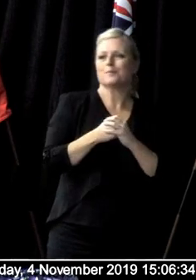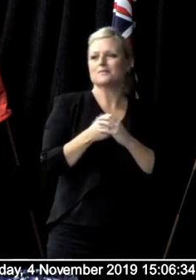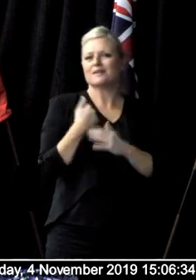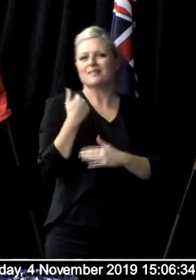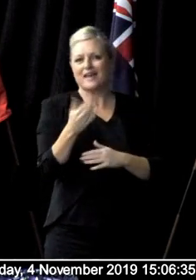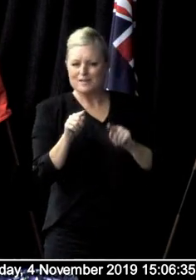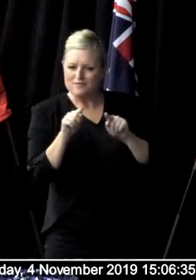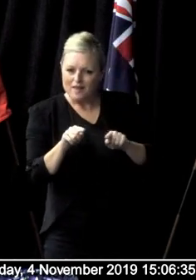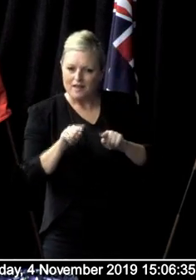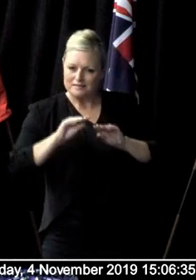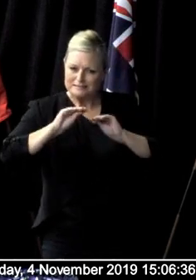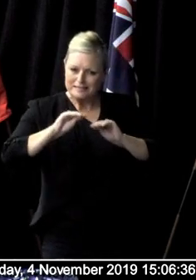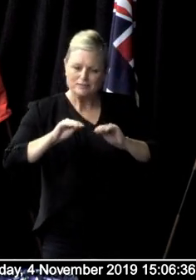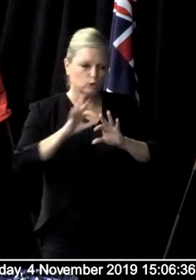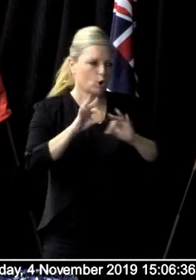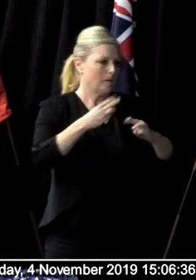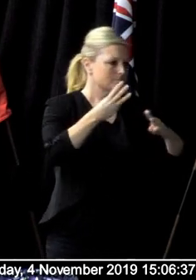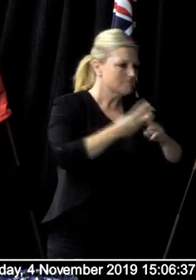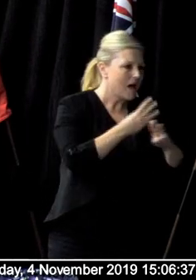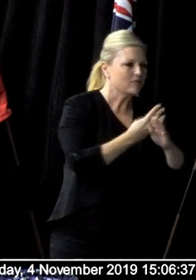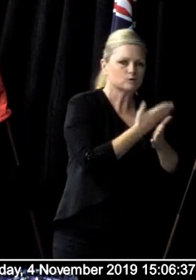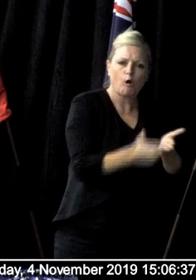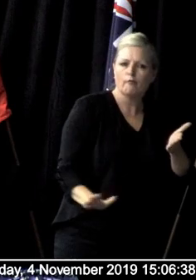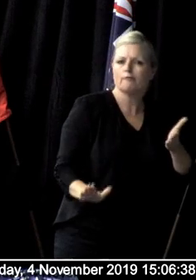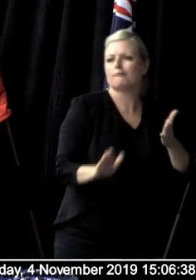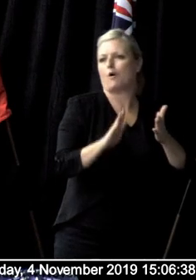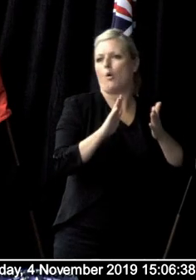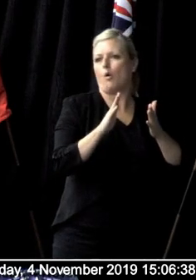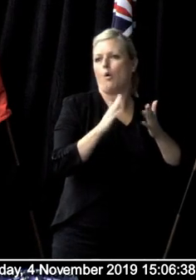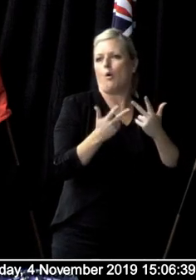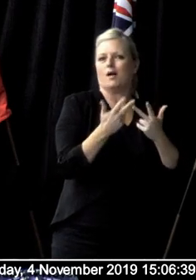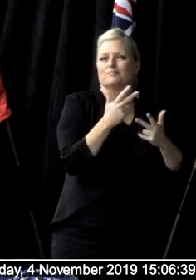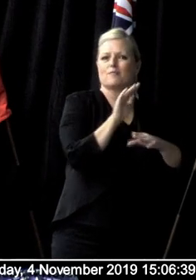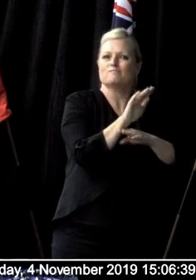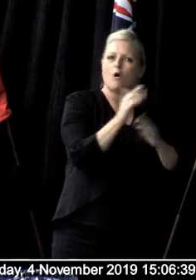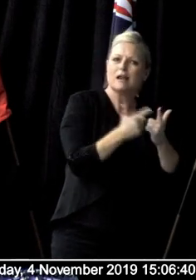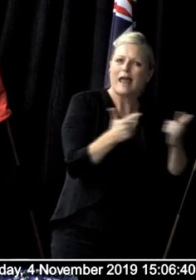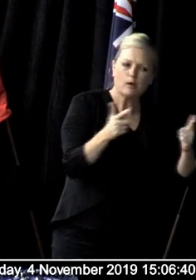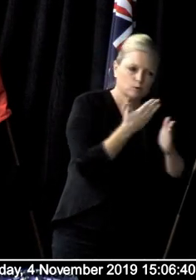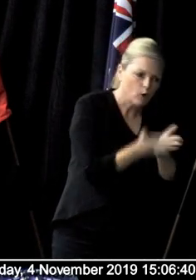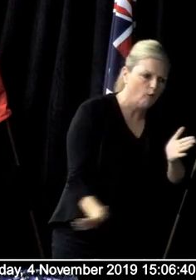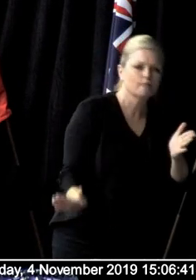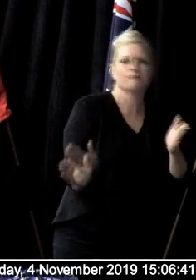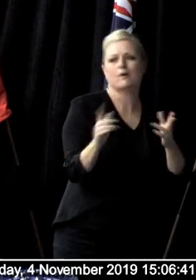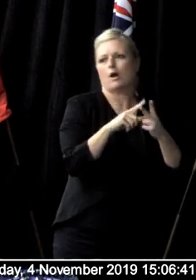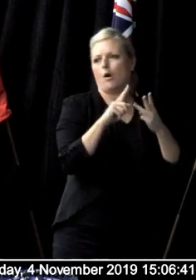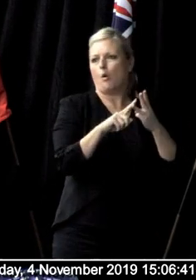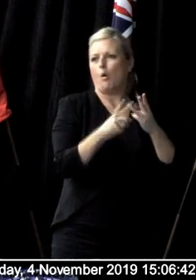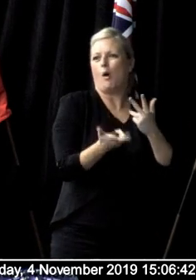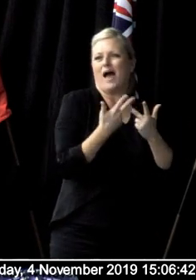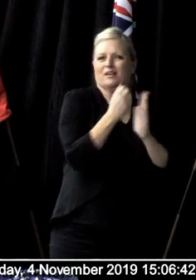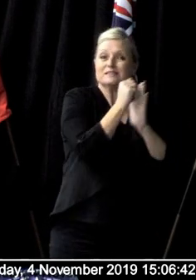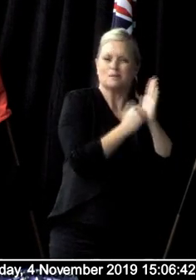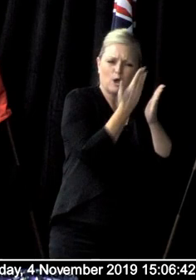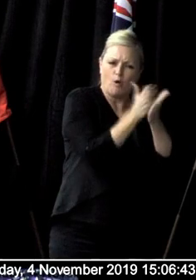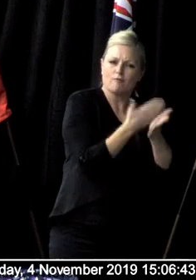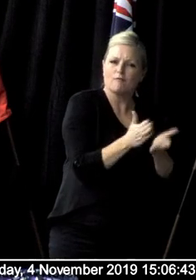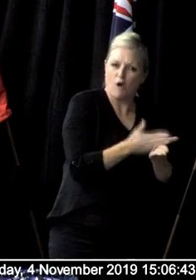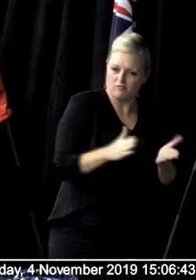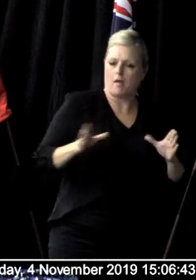or instead of languages other than English or, and so – and I guess what one of the